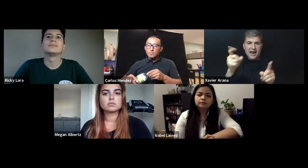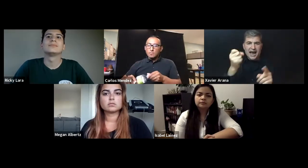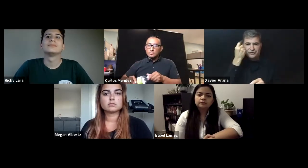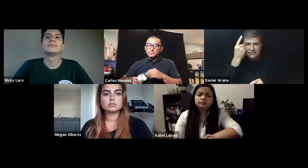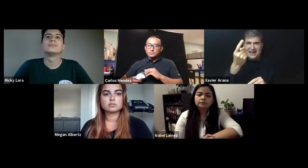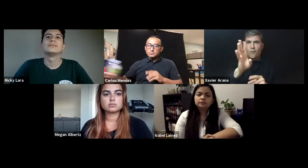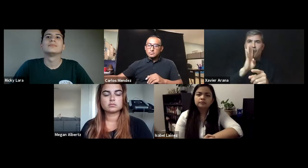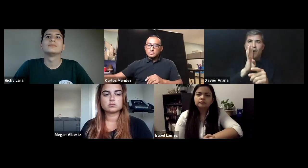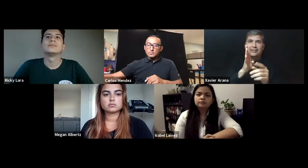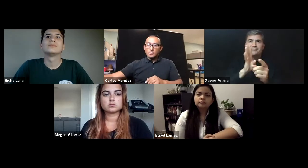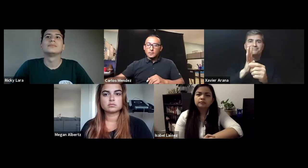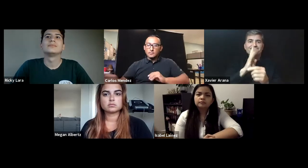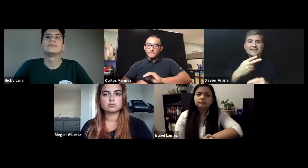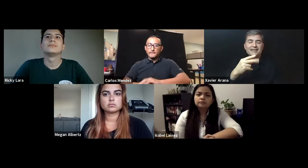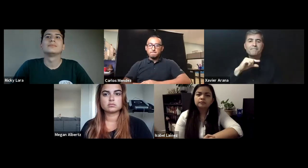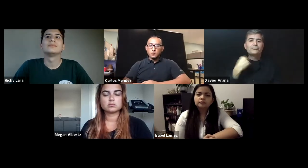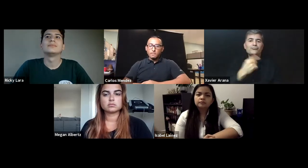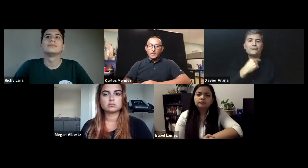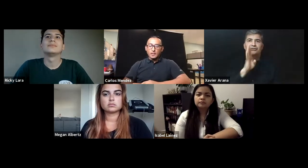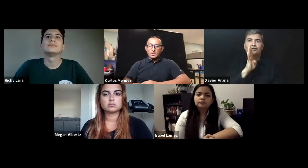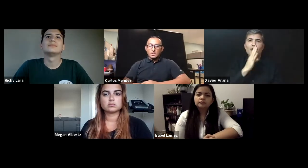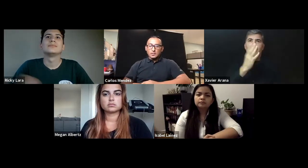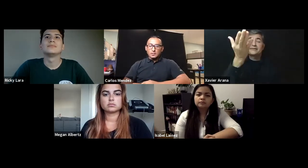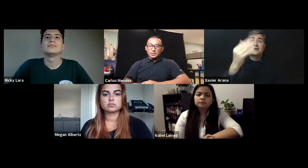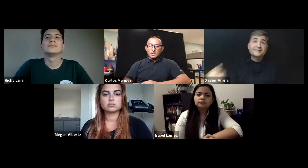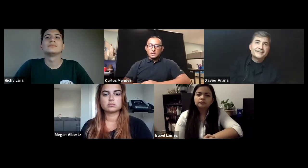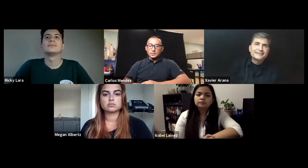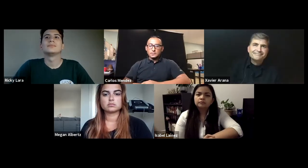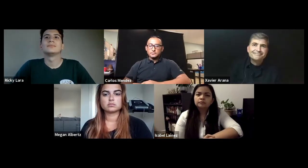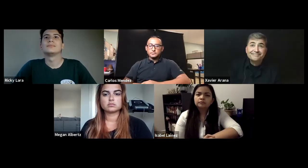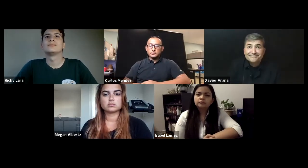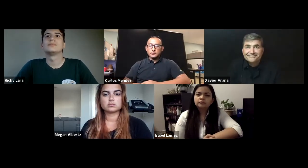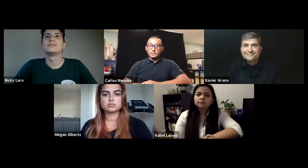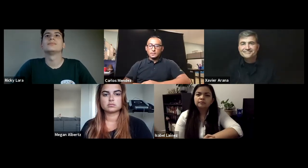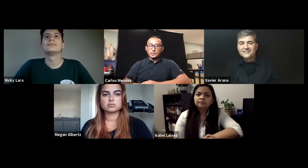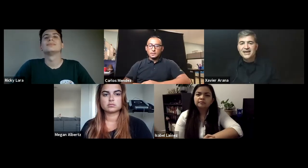and all the artwork, but I didn't understand what the priest was talking about.